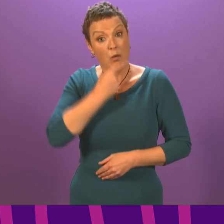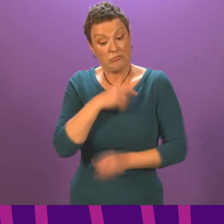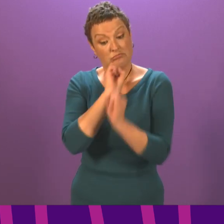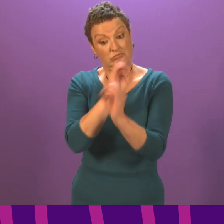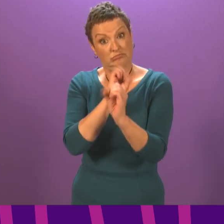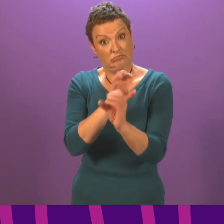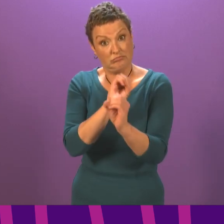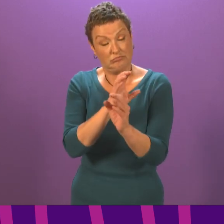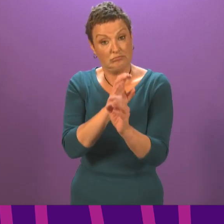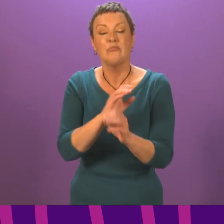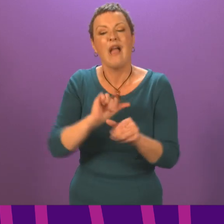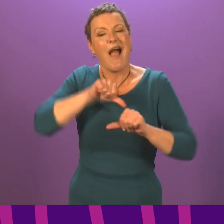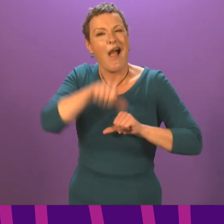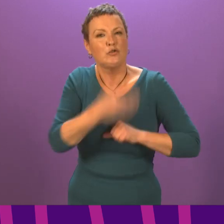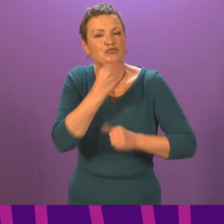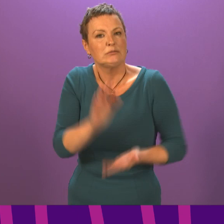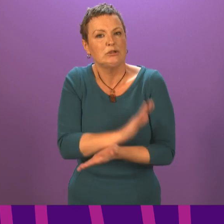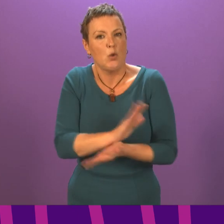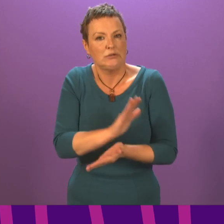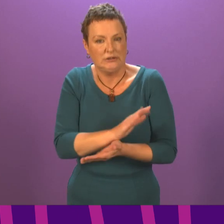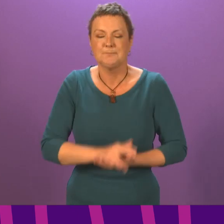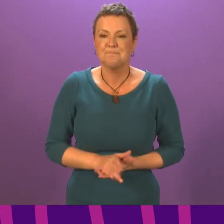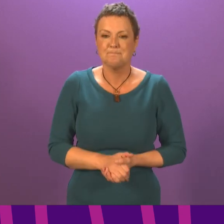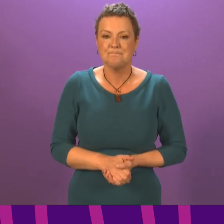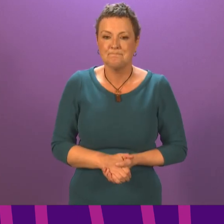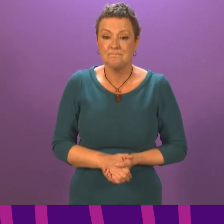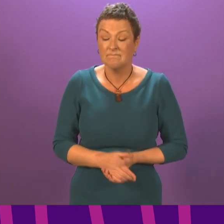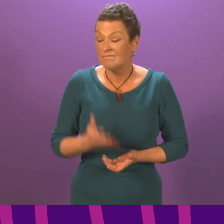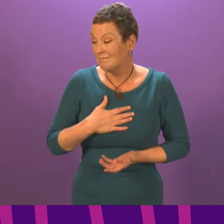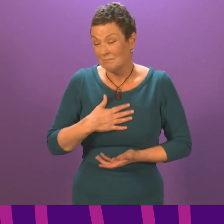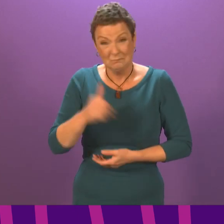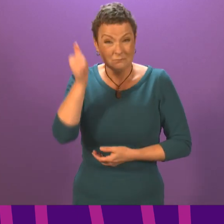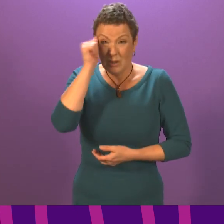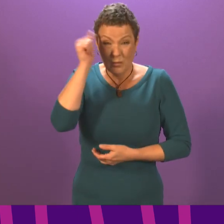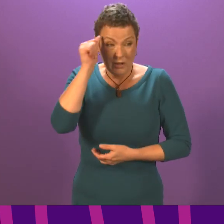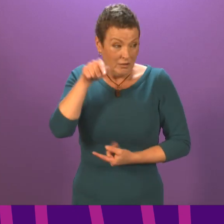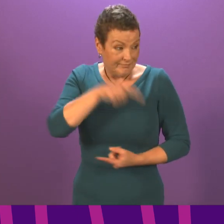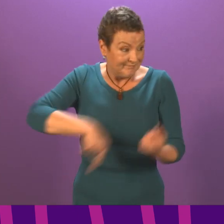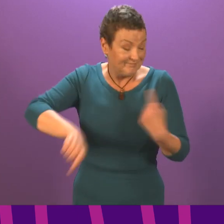I am aware that the outcome of today’s review, and its wider context in Scotland, across